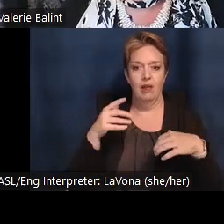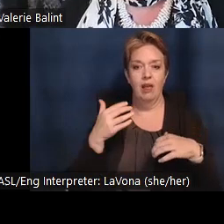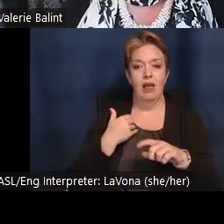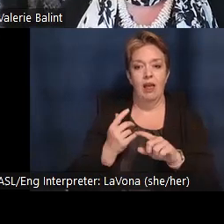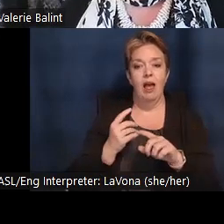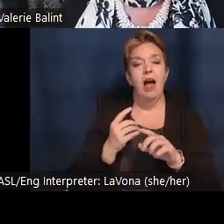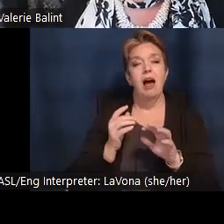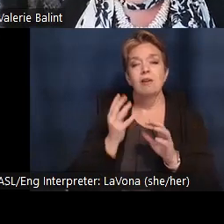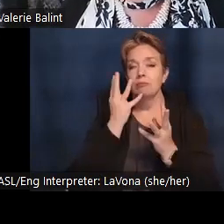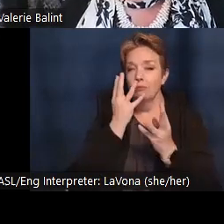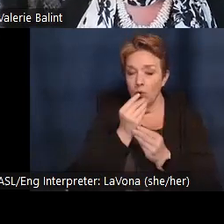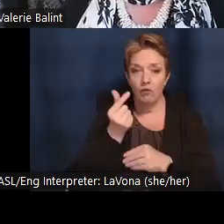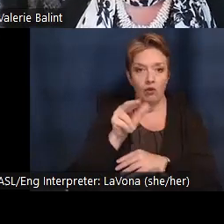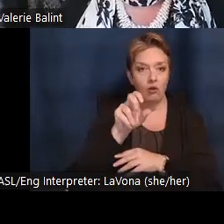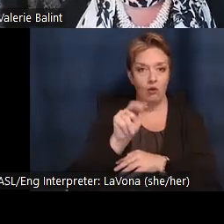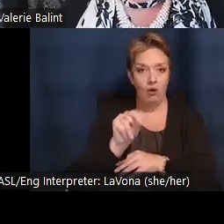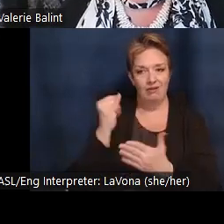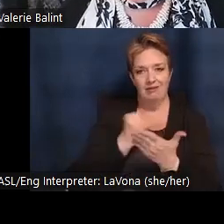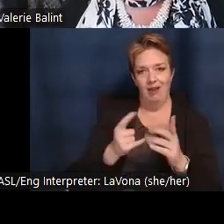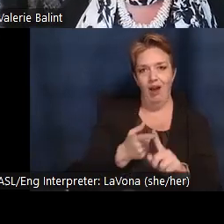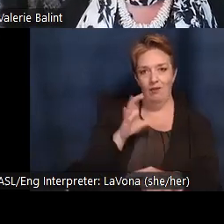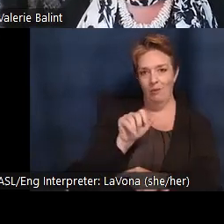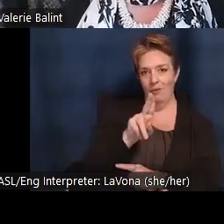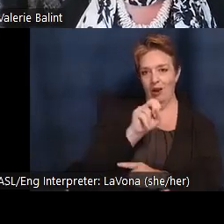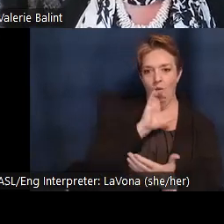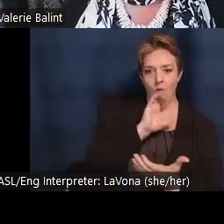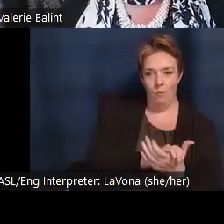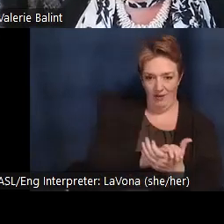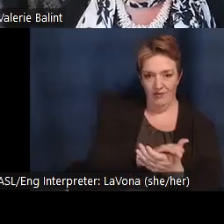or peek into the pint-sized adobe playhouse designed for the children.